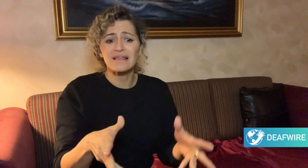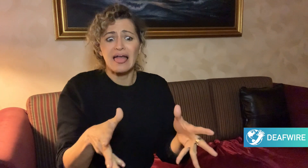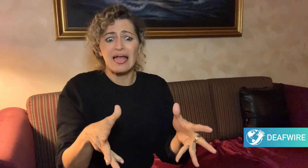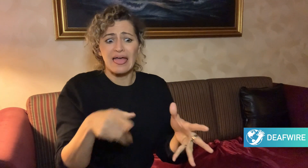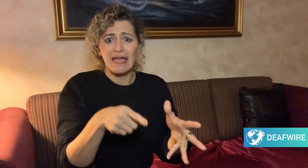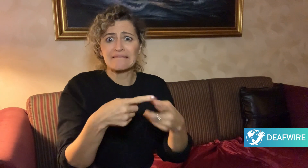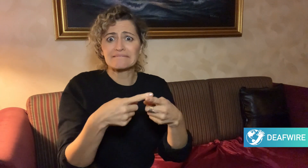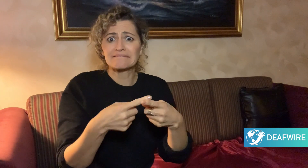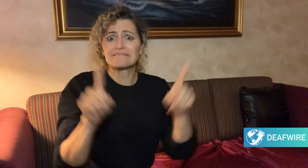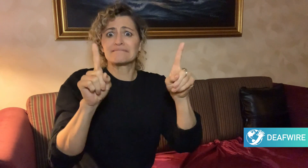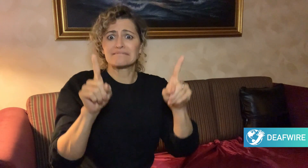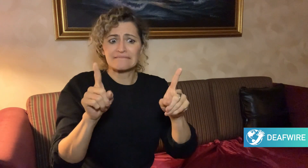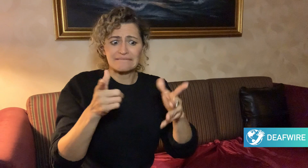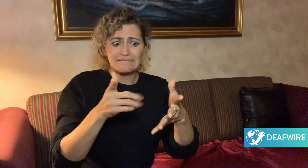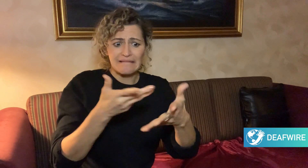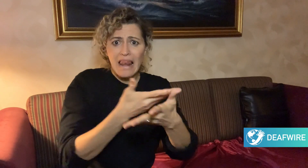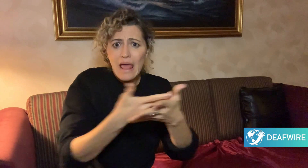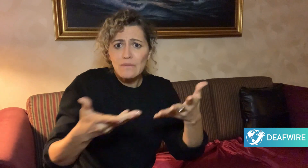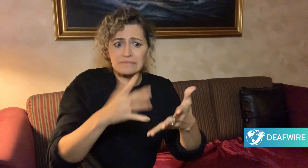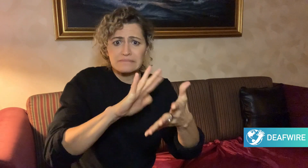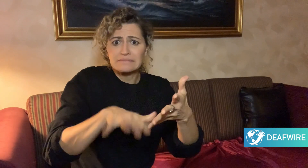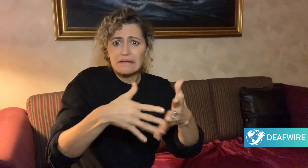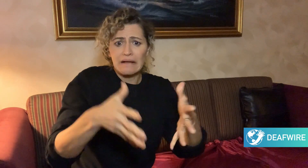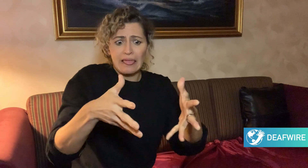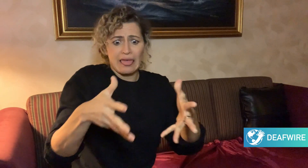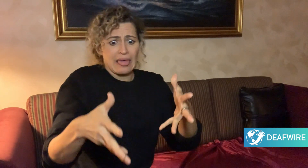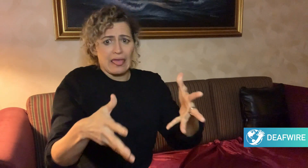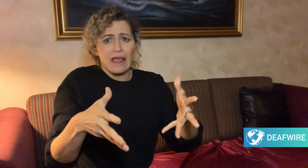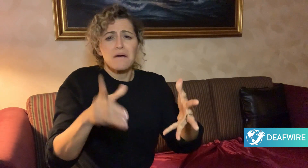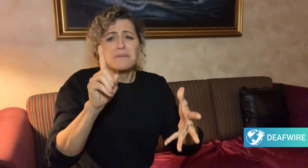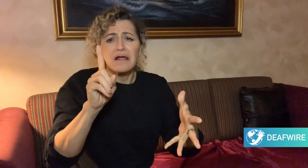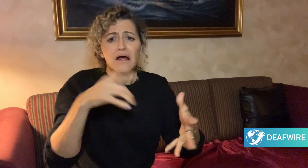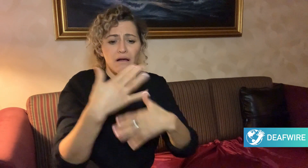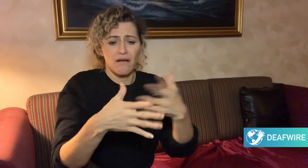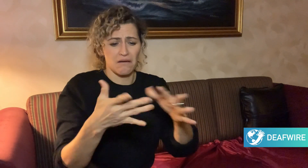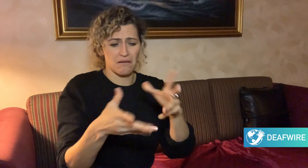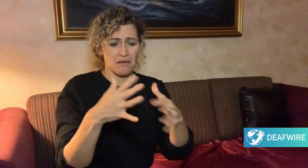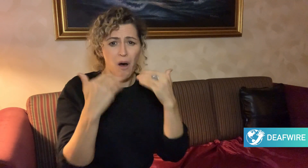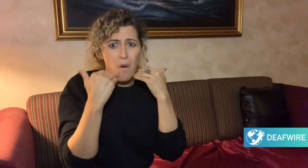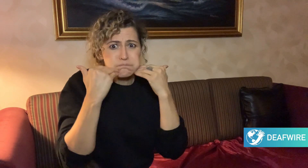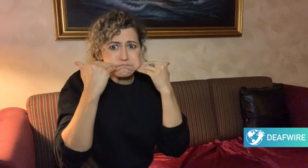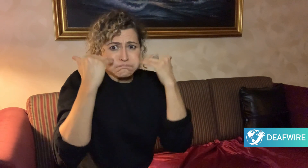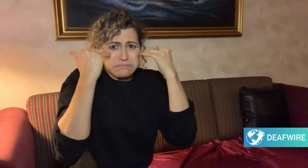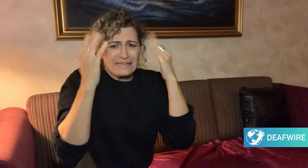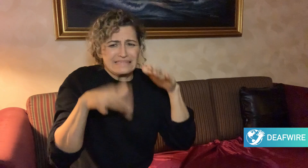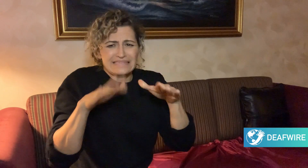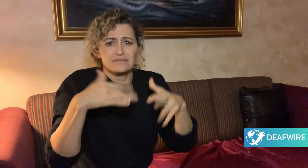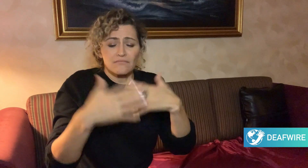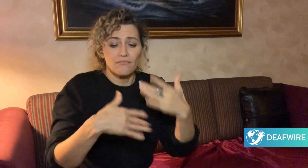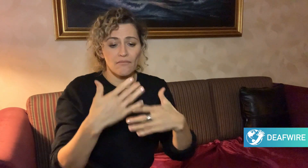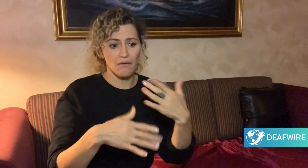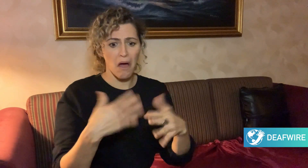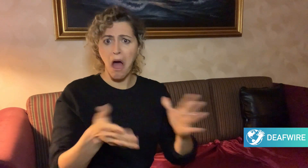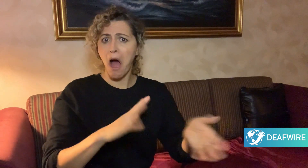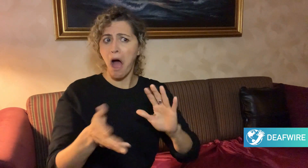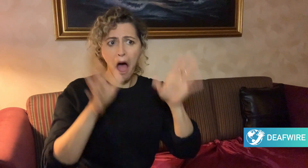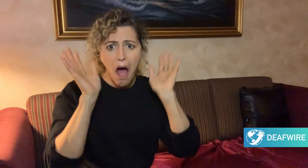of using a different language - once they get into